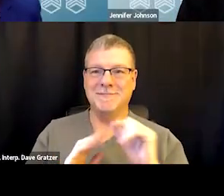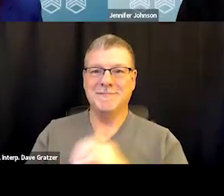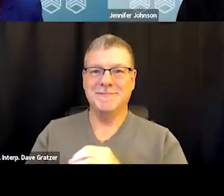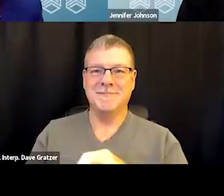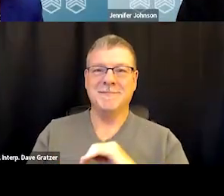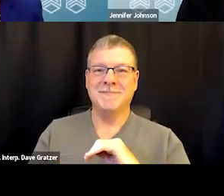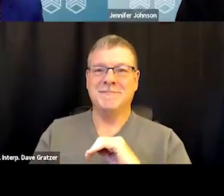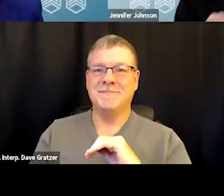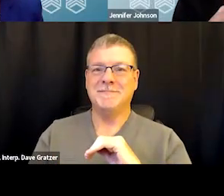Thank you.